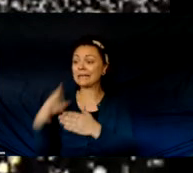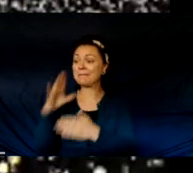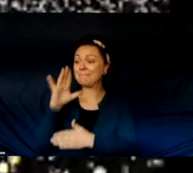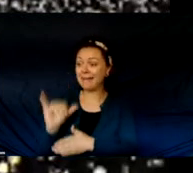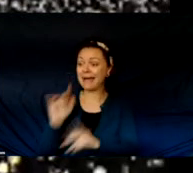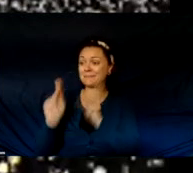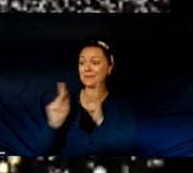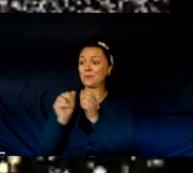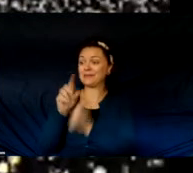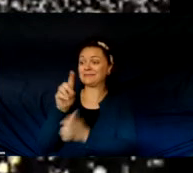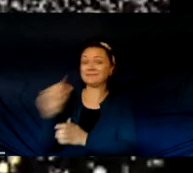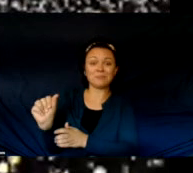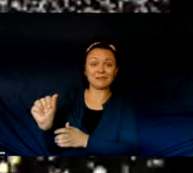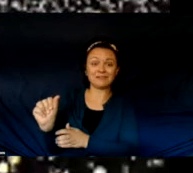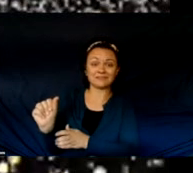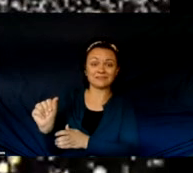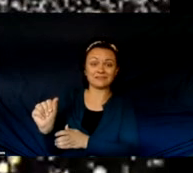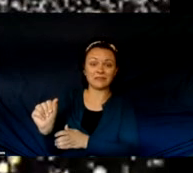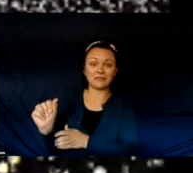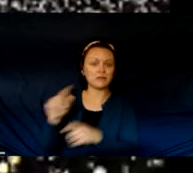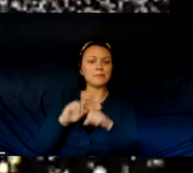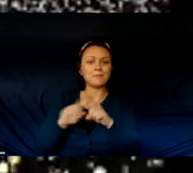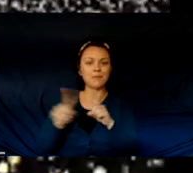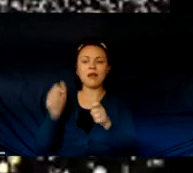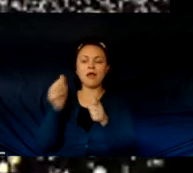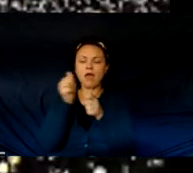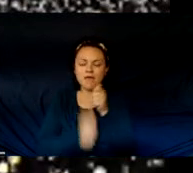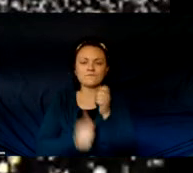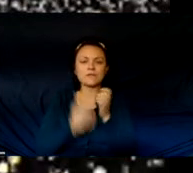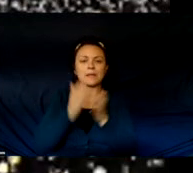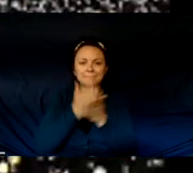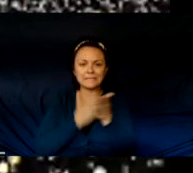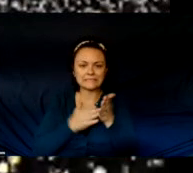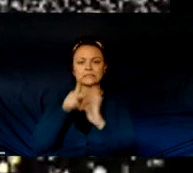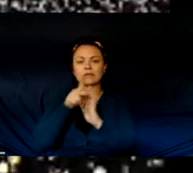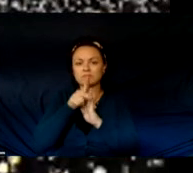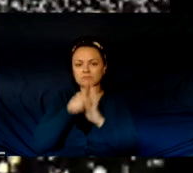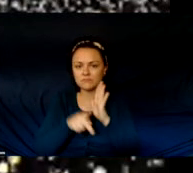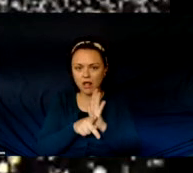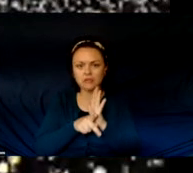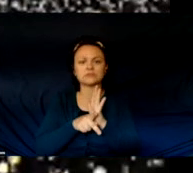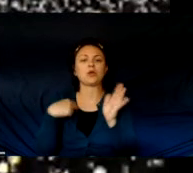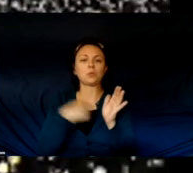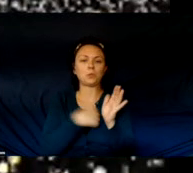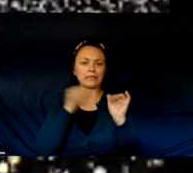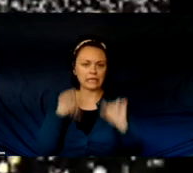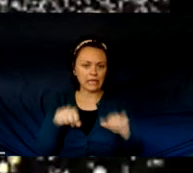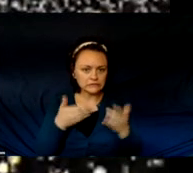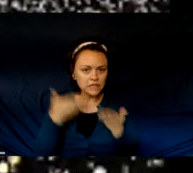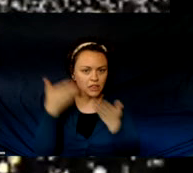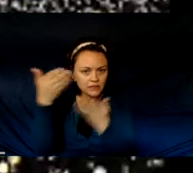but every piece of policy deliverable aspect of